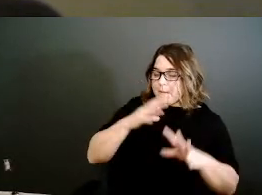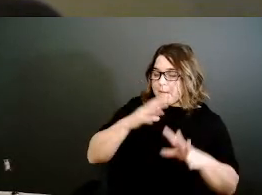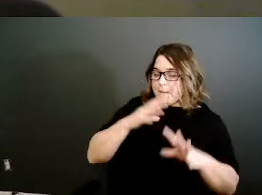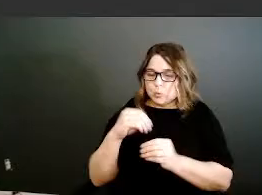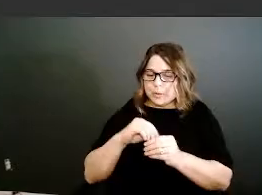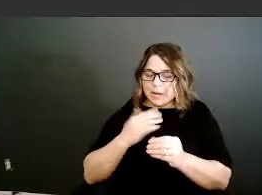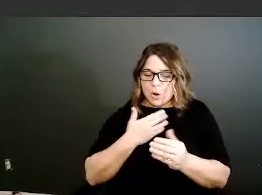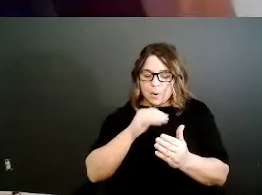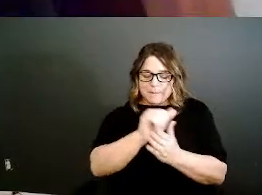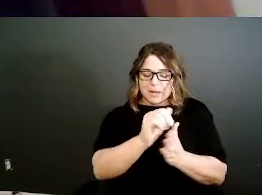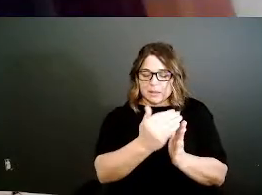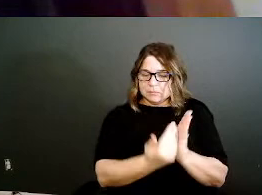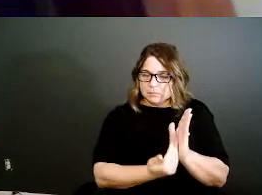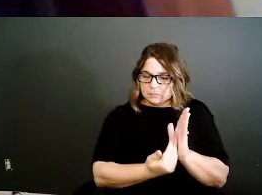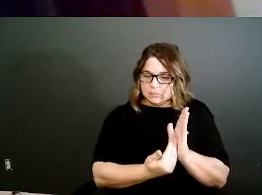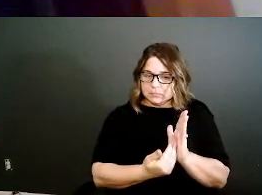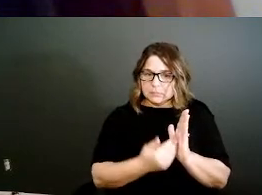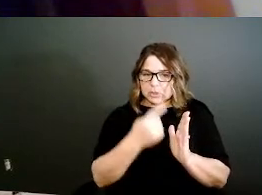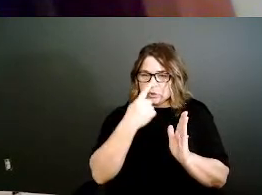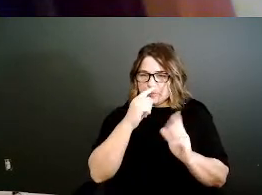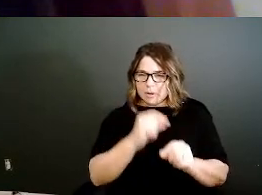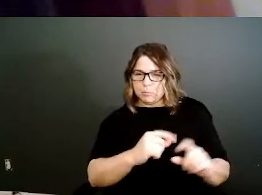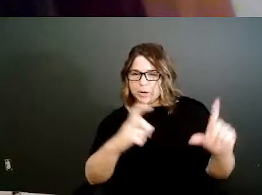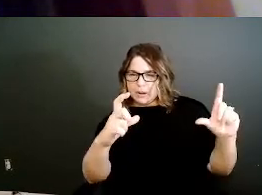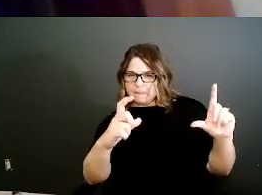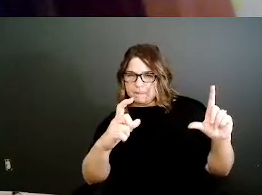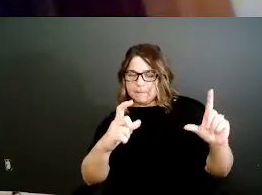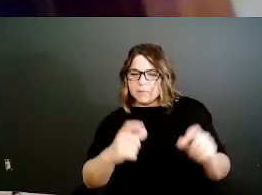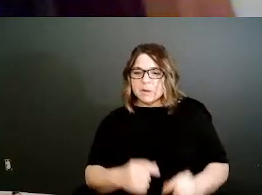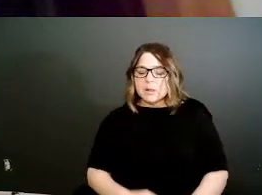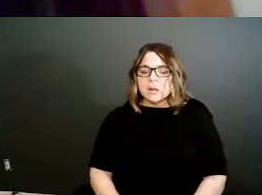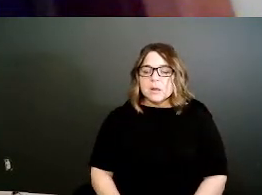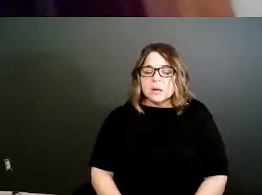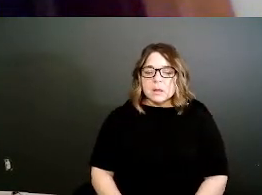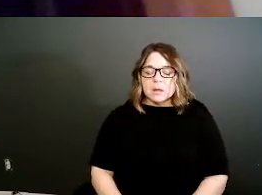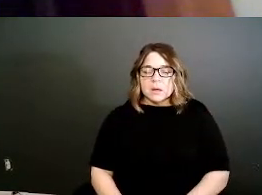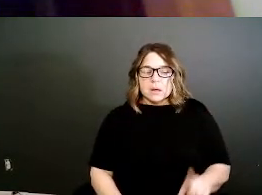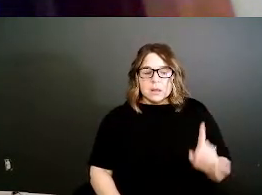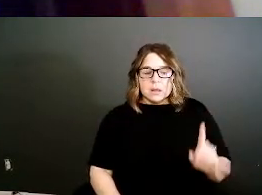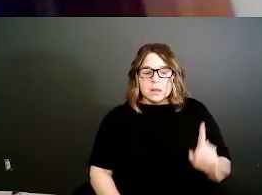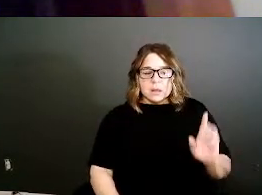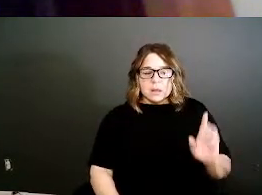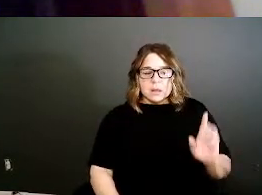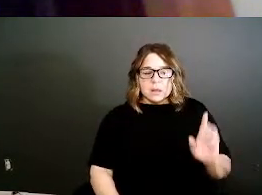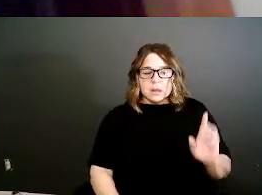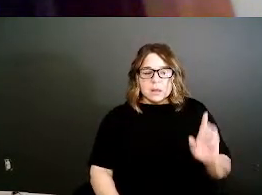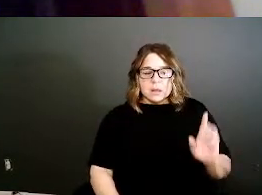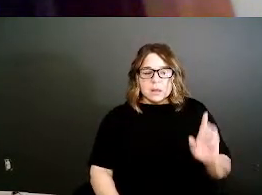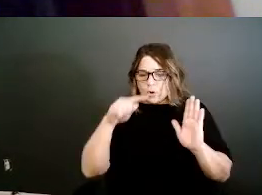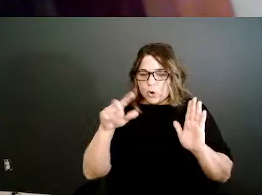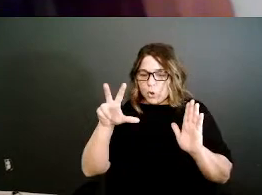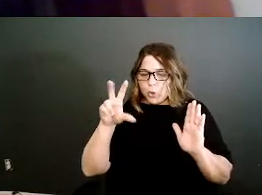OFFICE FOR ONGOING LEADERSHIP DEVELOPMENT OFF FOR THE COUNCIL. FOR THE PUBLIC WATCHING, YOU MIGHT NOT KNOW THIS, THAT